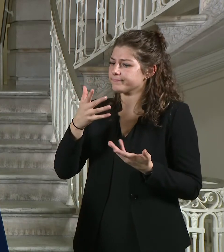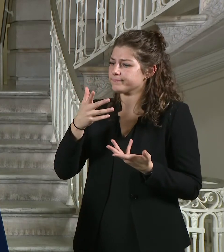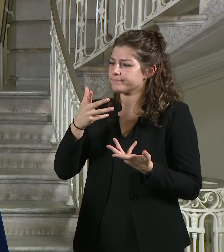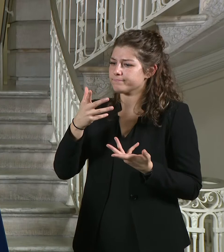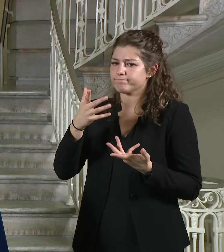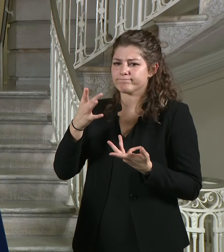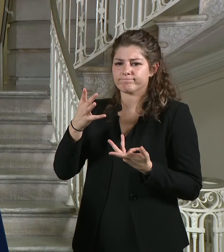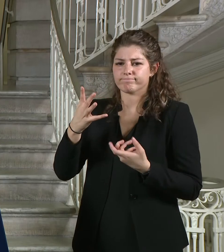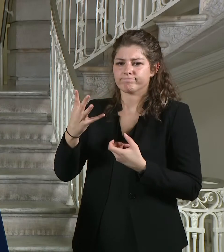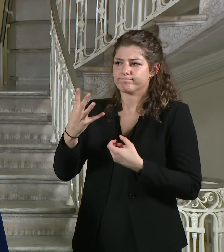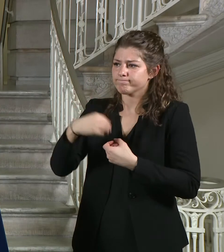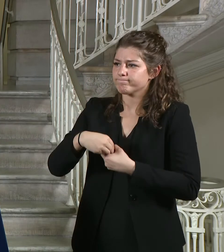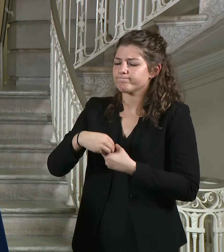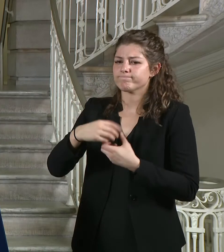YOU SHARE ANYTHING ABOUT